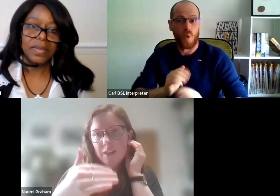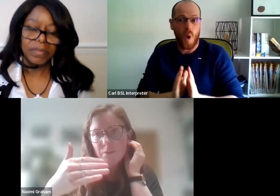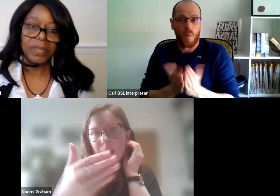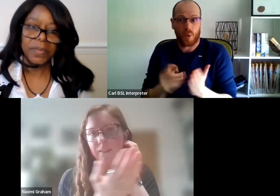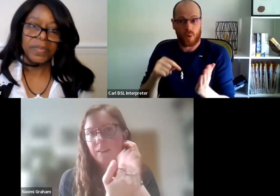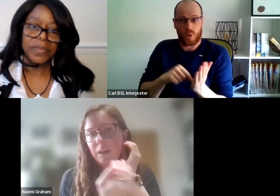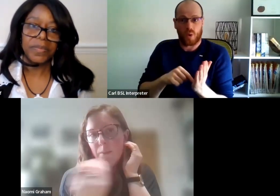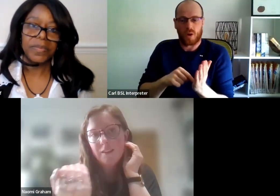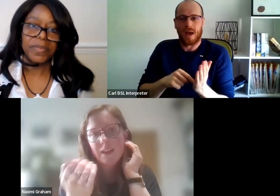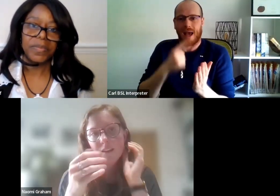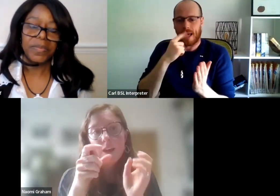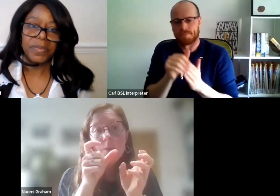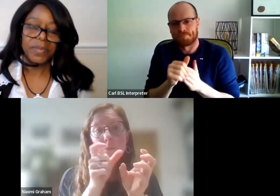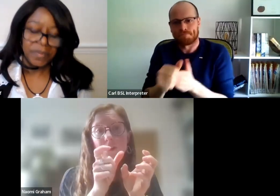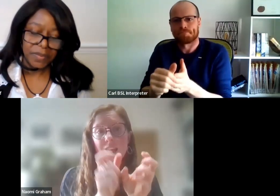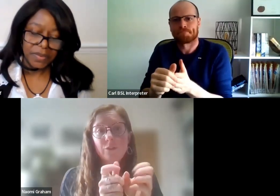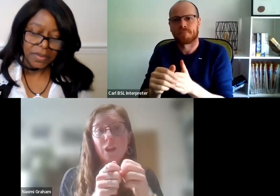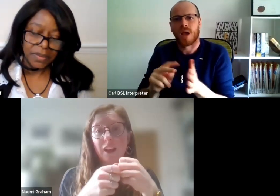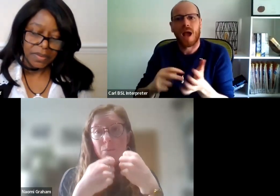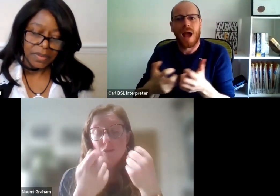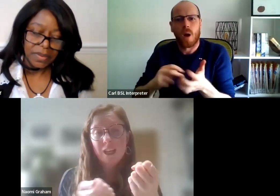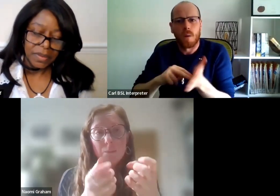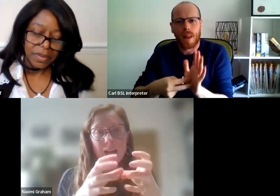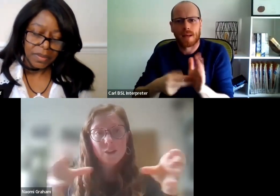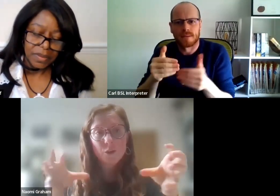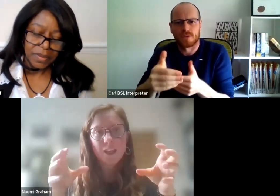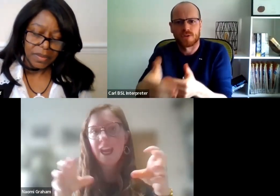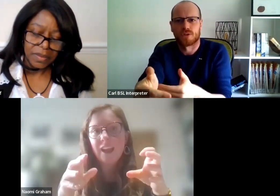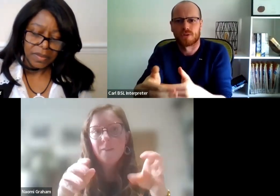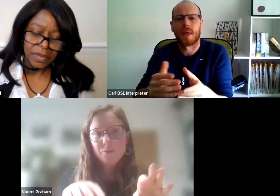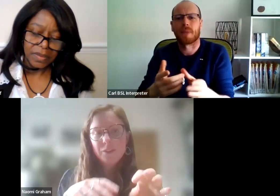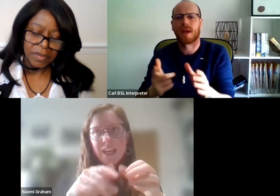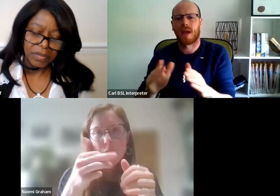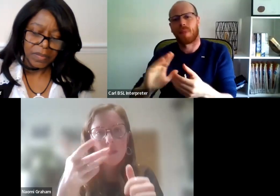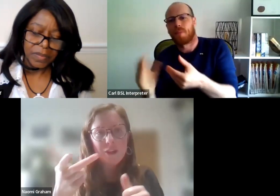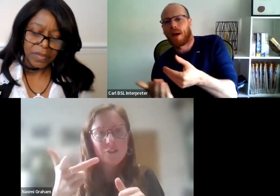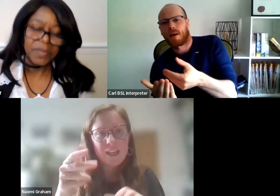are session plans in the appendix, which give you like really practical, okay, here are the things